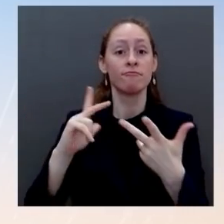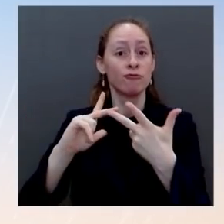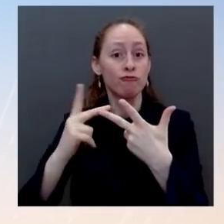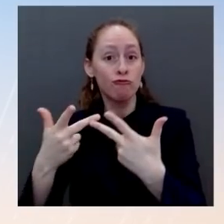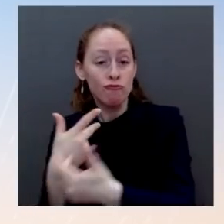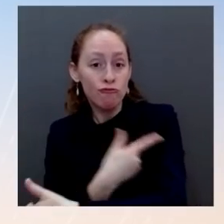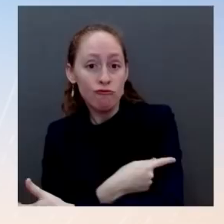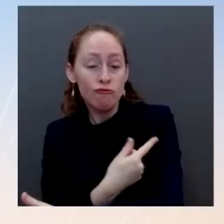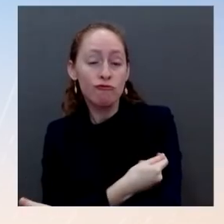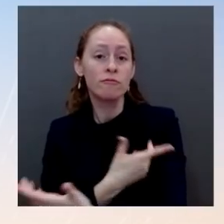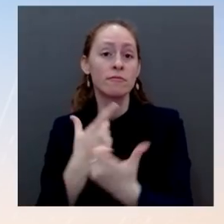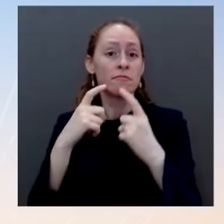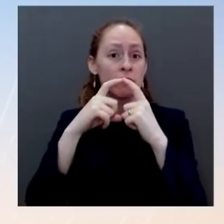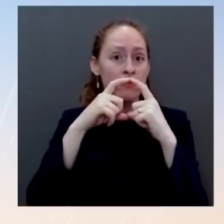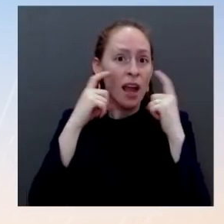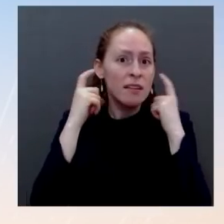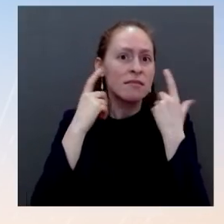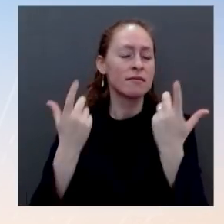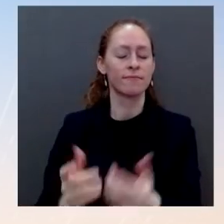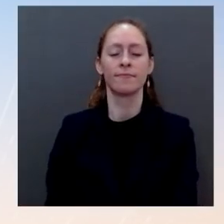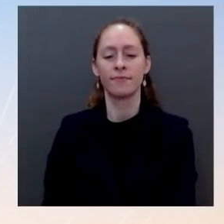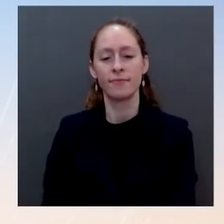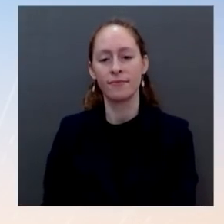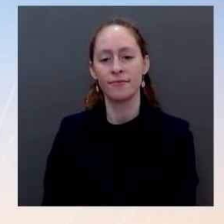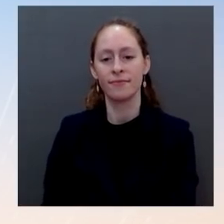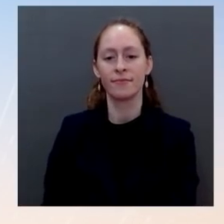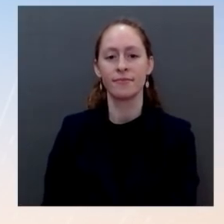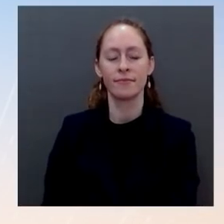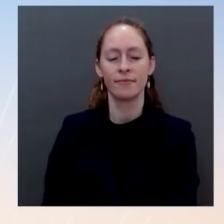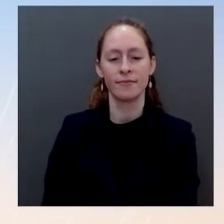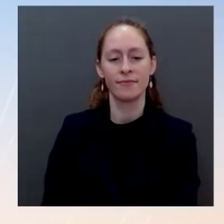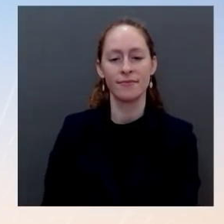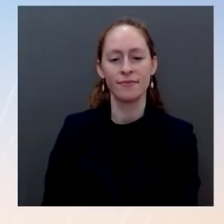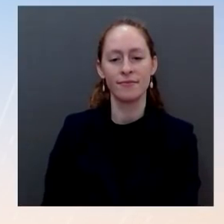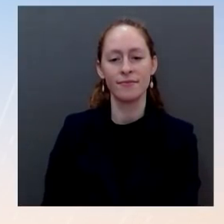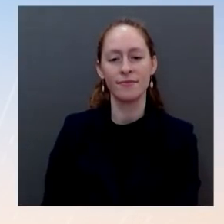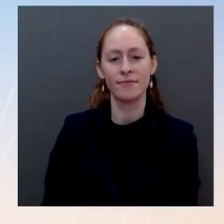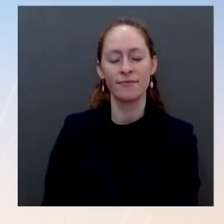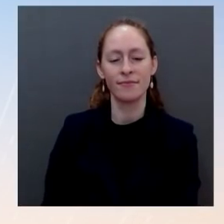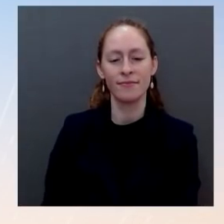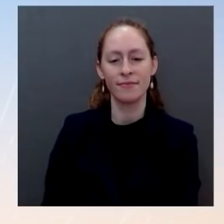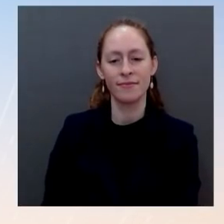The Press: Thank you, Jen. President Biden did not mince words today. It was quite clear who he was talking about.